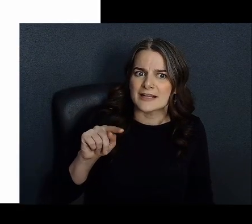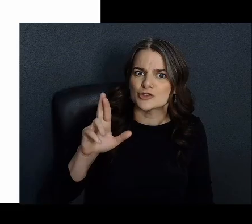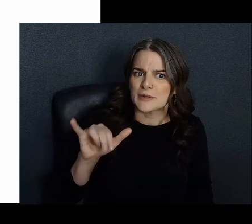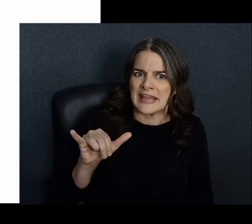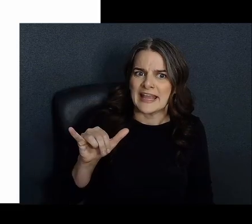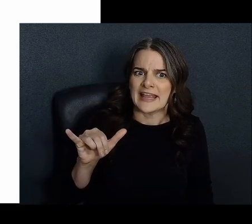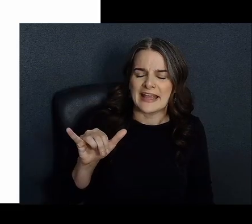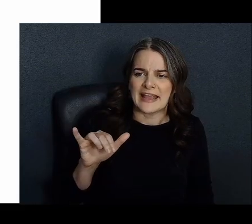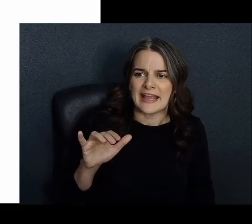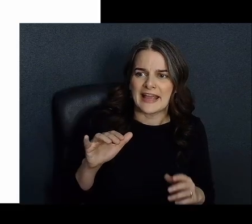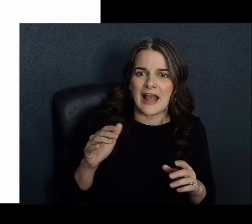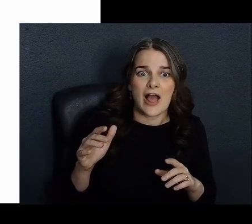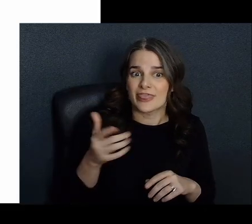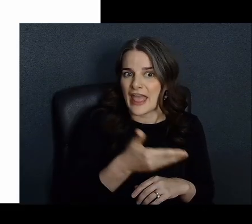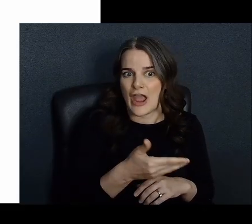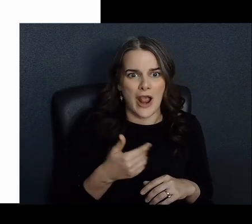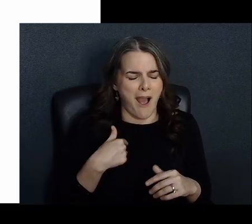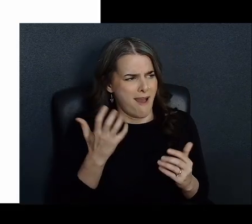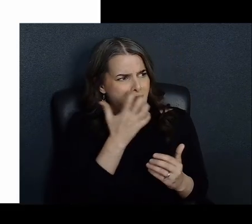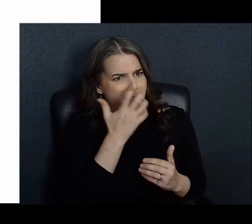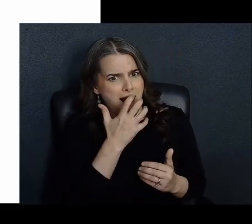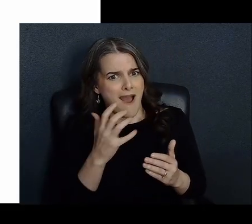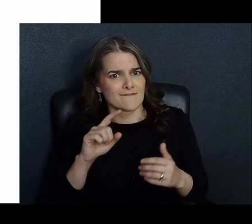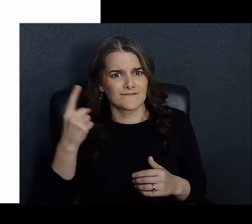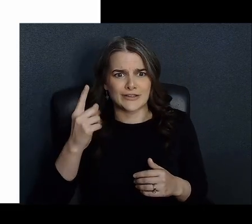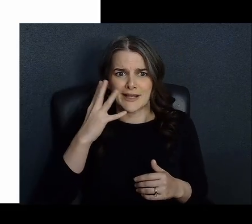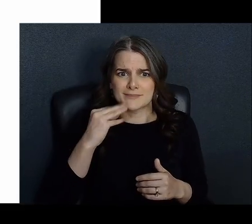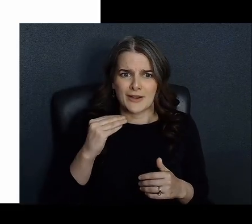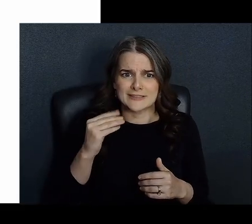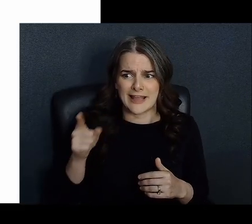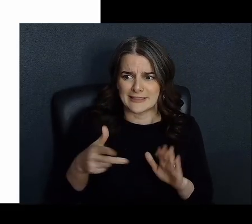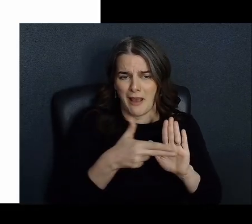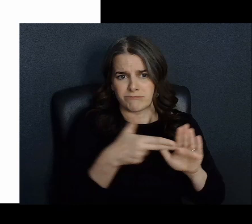Now, that is also, again, dependent on how good the signal it is, because it's still